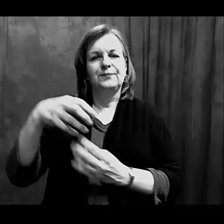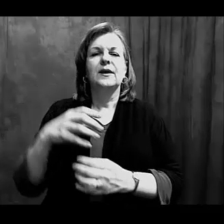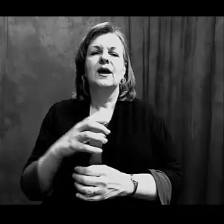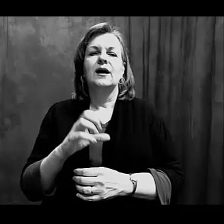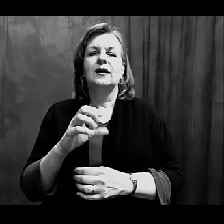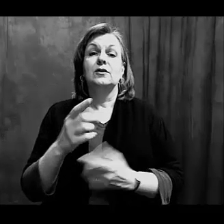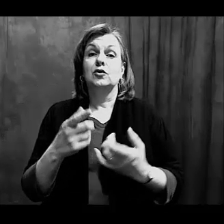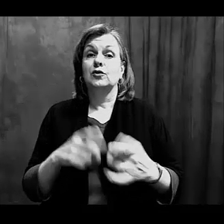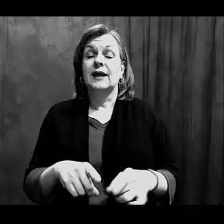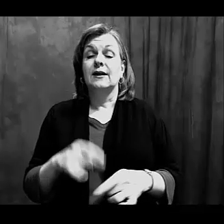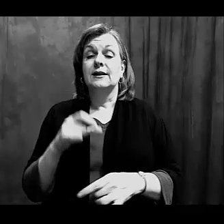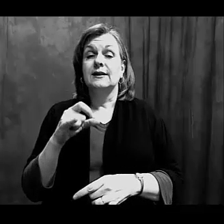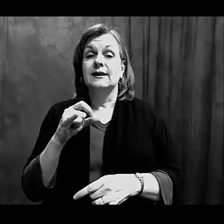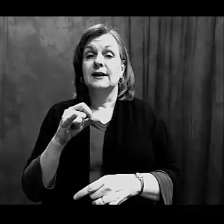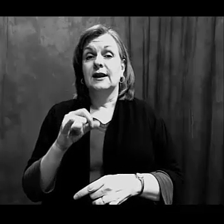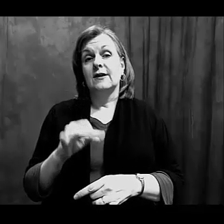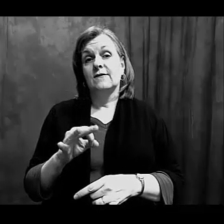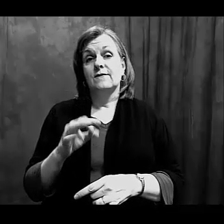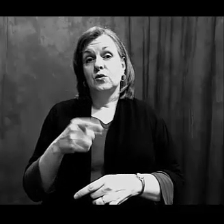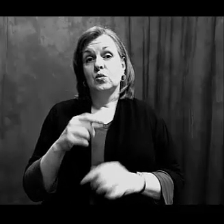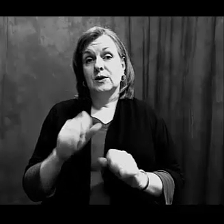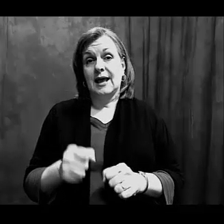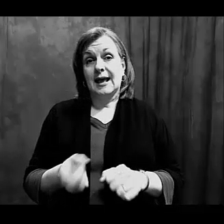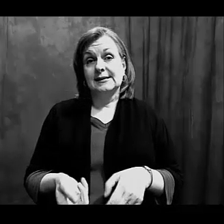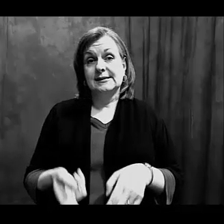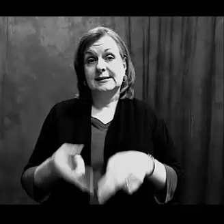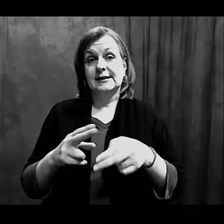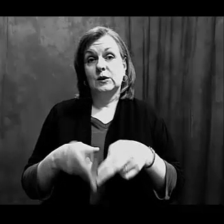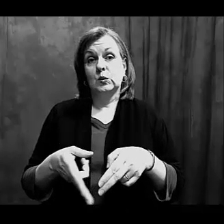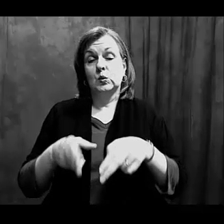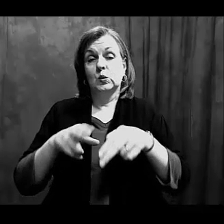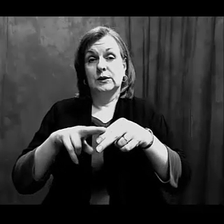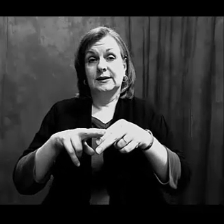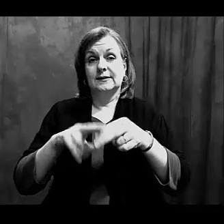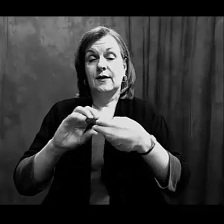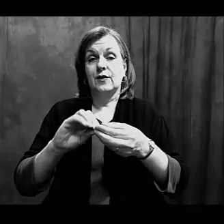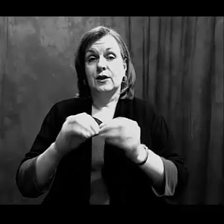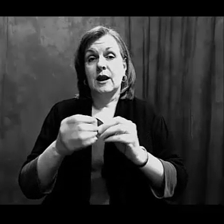it turns out that if you actually can increase